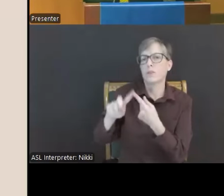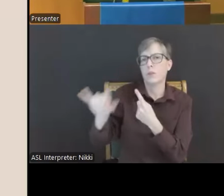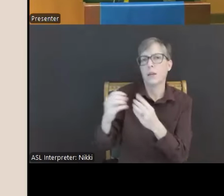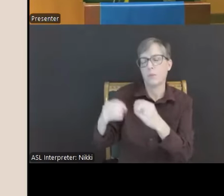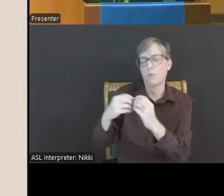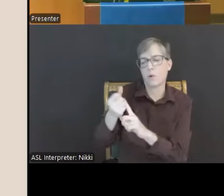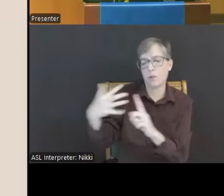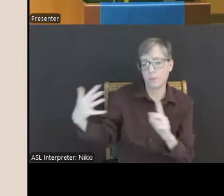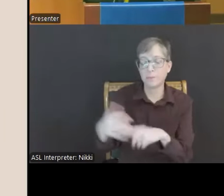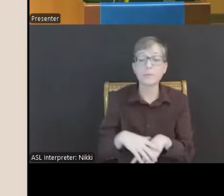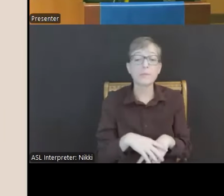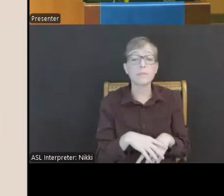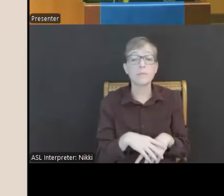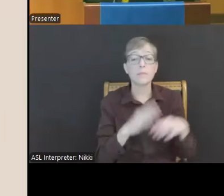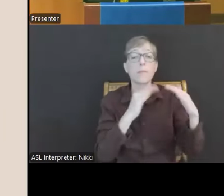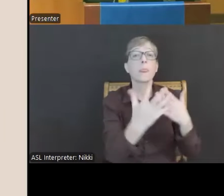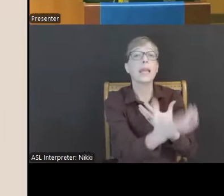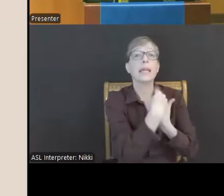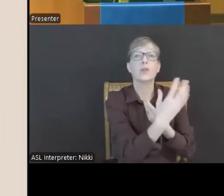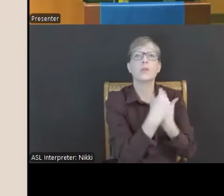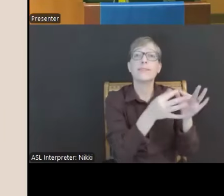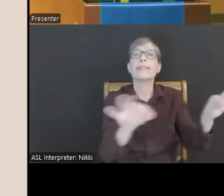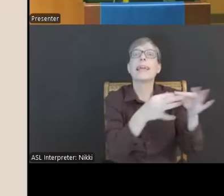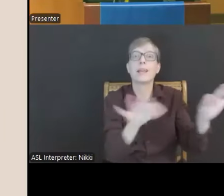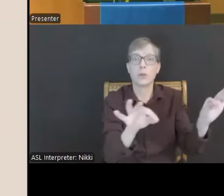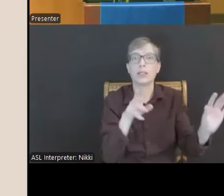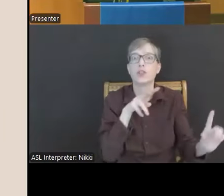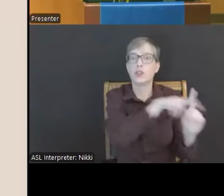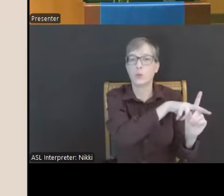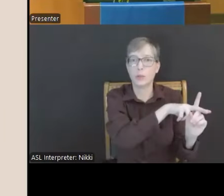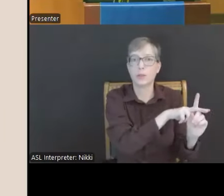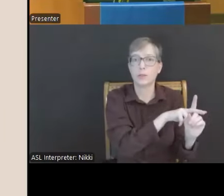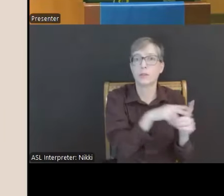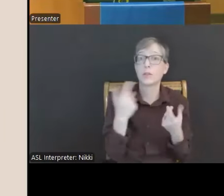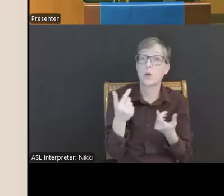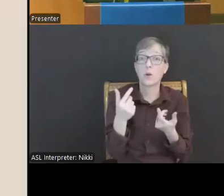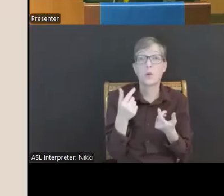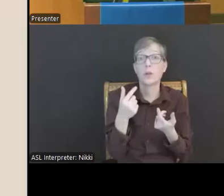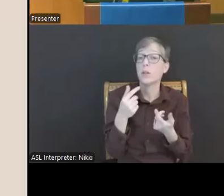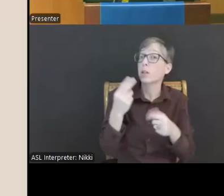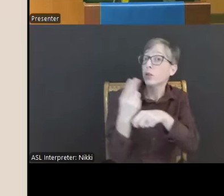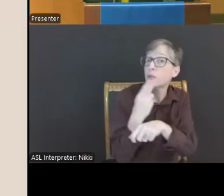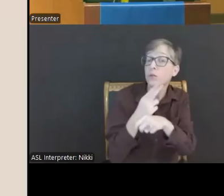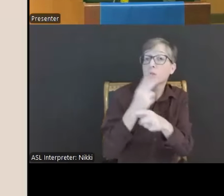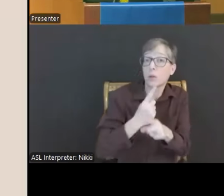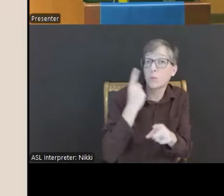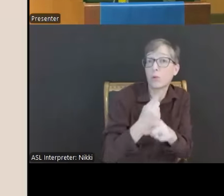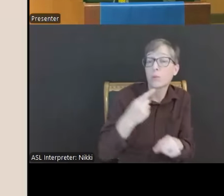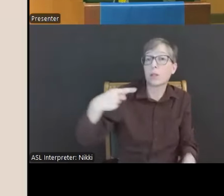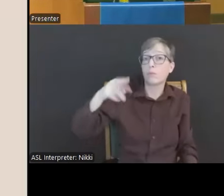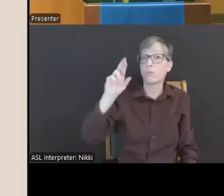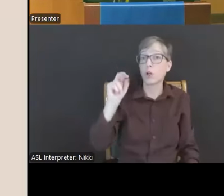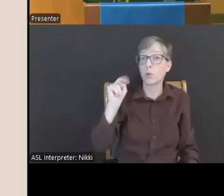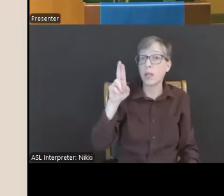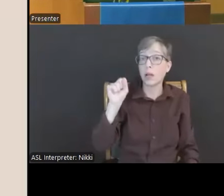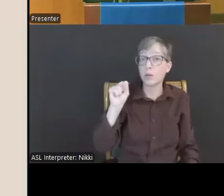use specifically of pronouns um or other gender um or identity affirming language has been a real uh